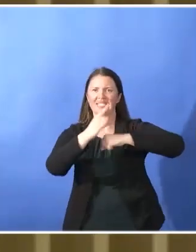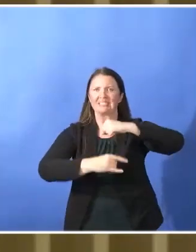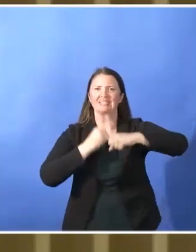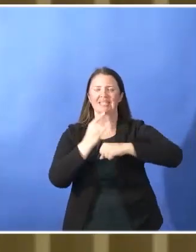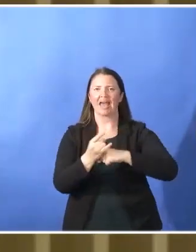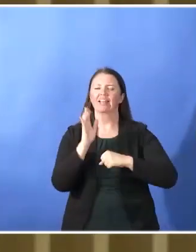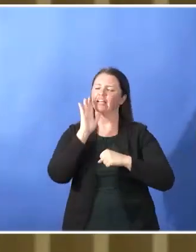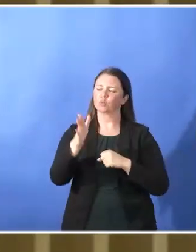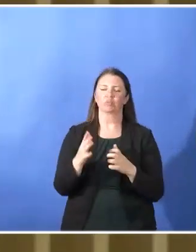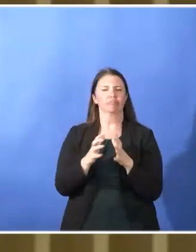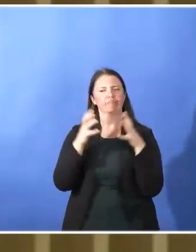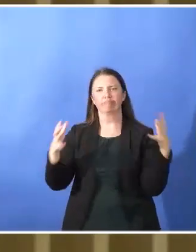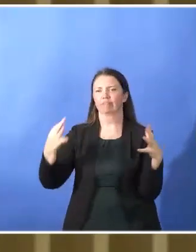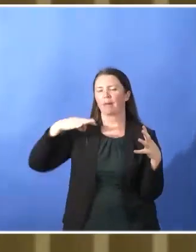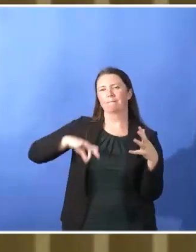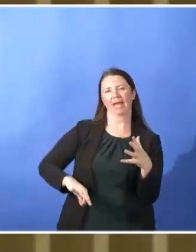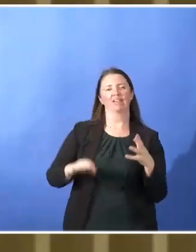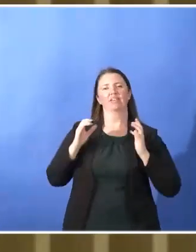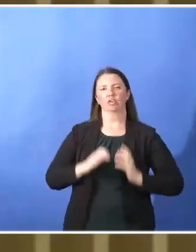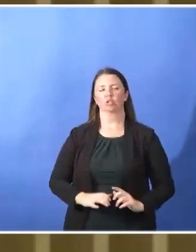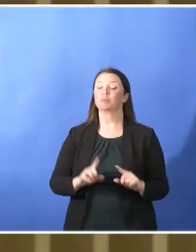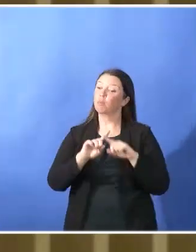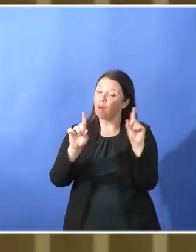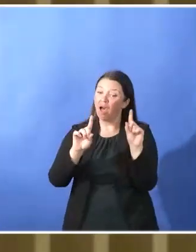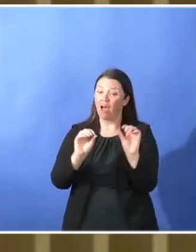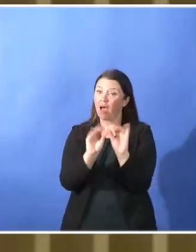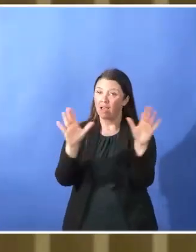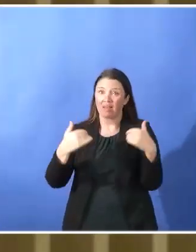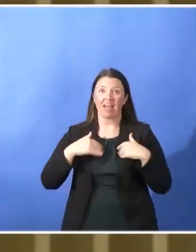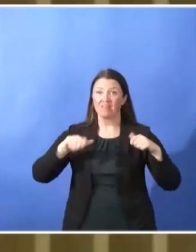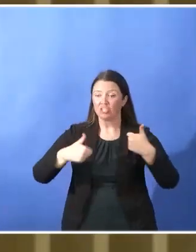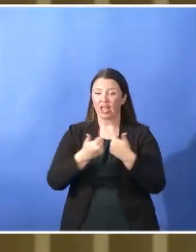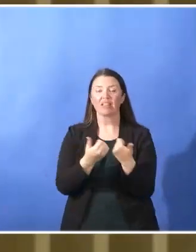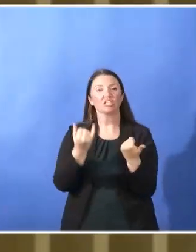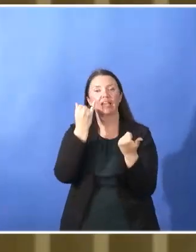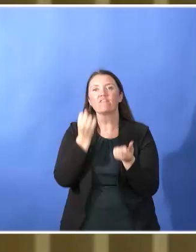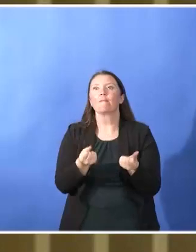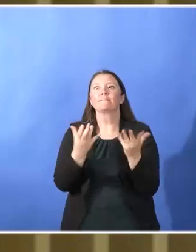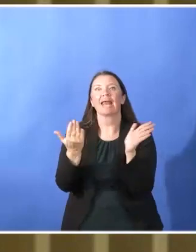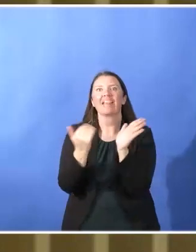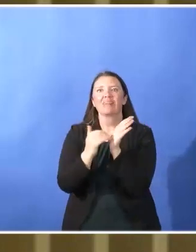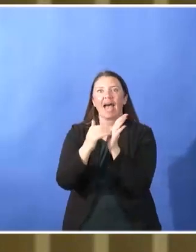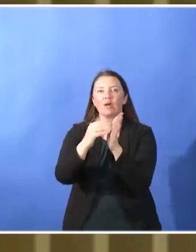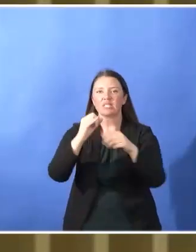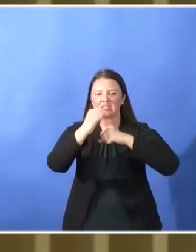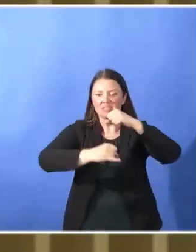YOU HAVE THOUSANDS OF SATELLITES MOVING AT